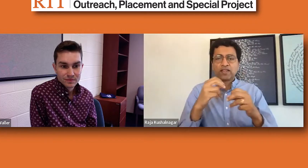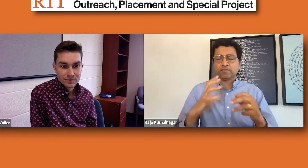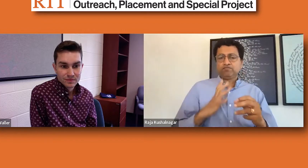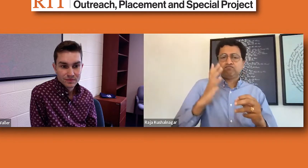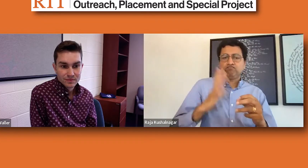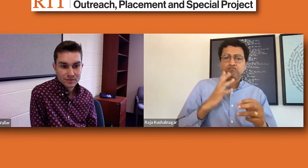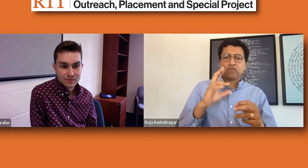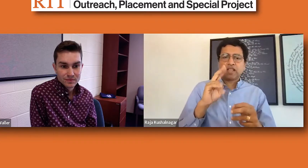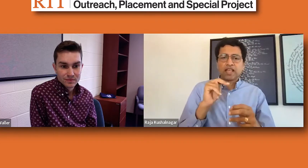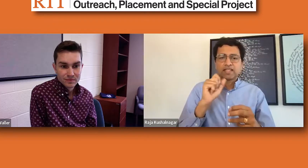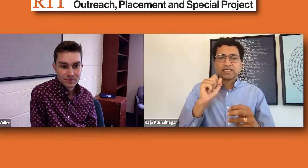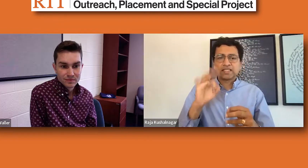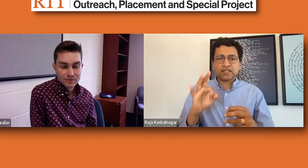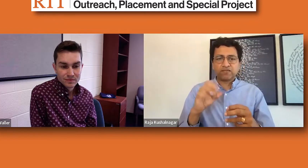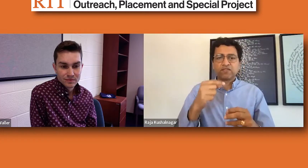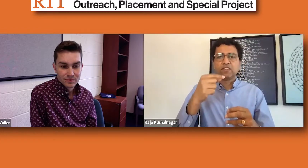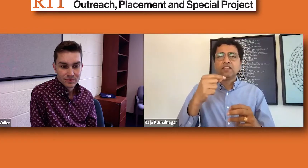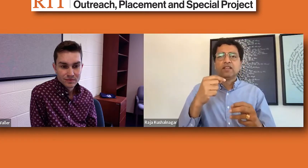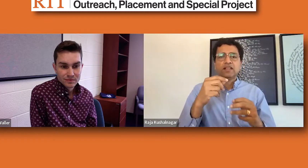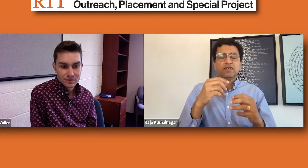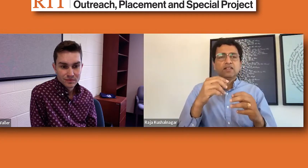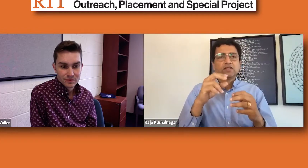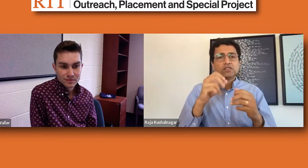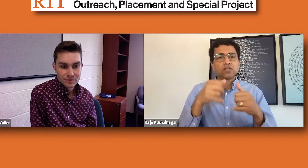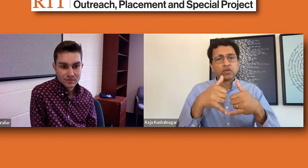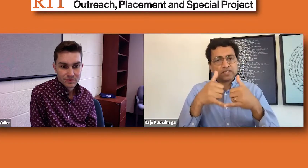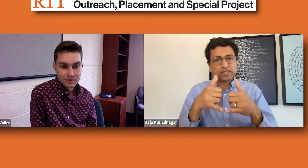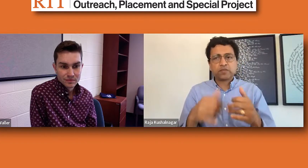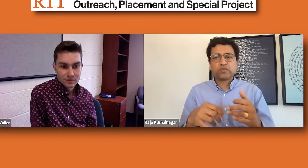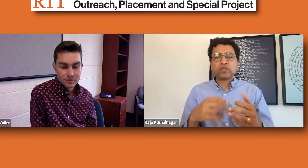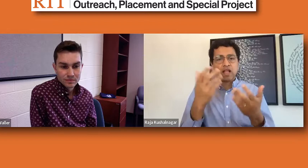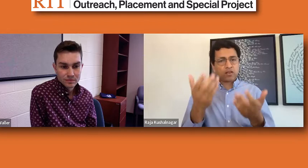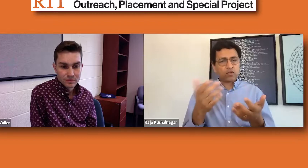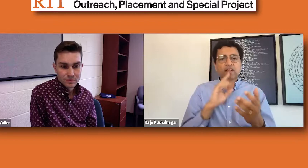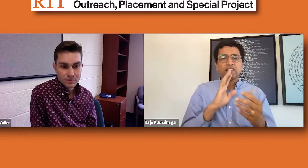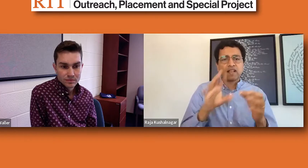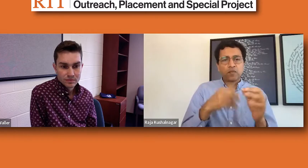And I know several students have gotten their own NSF awards, National Science